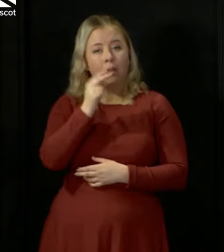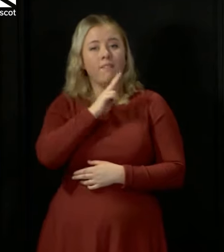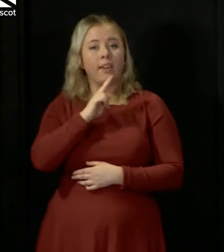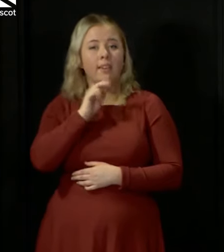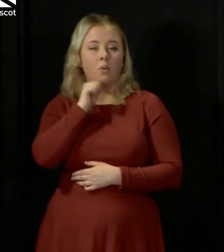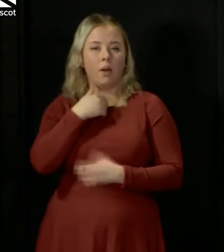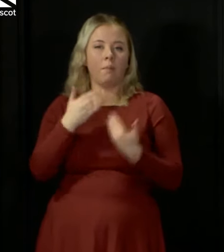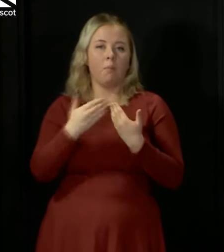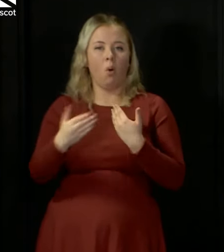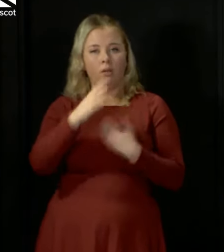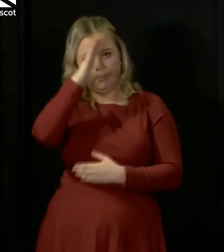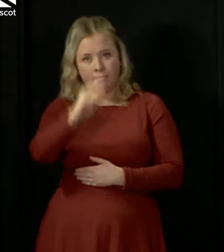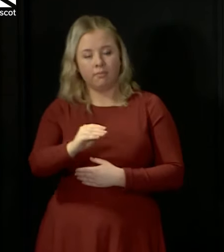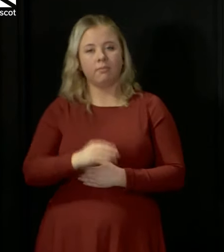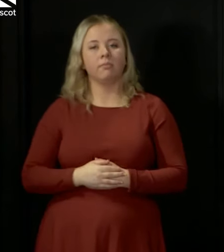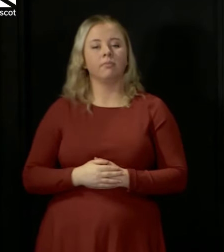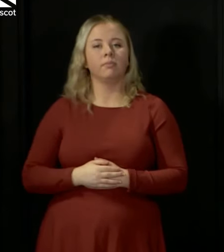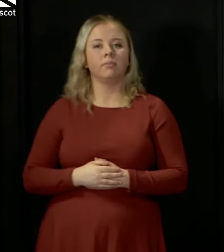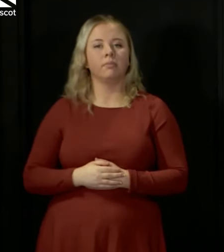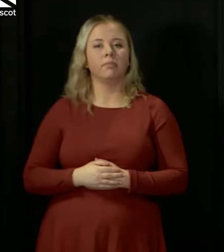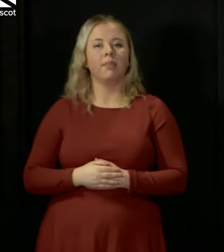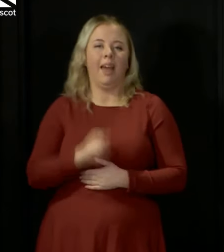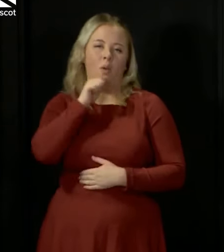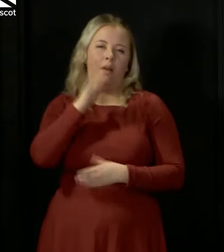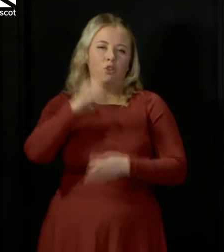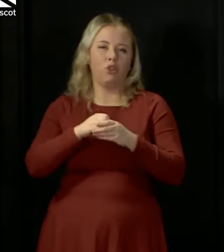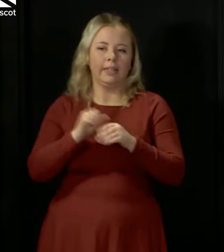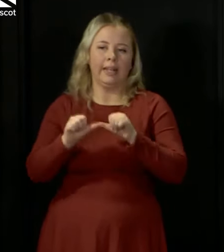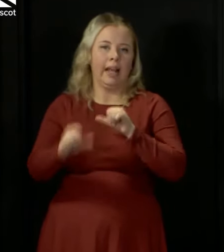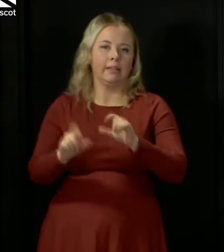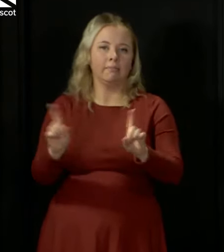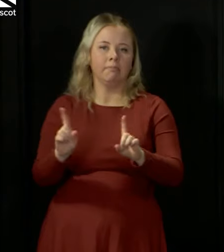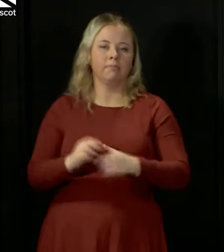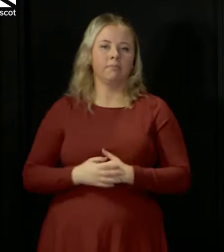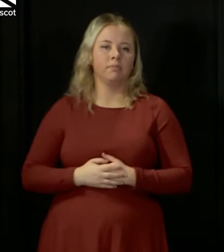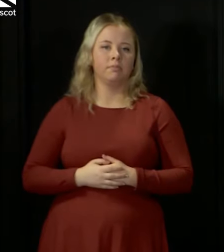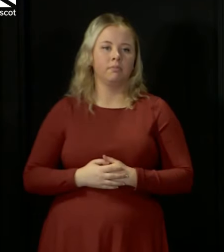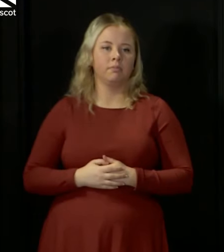of that which will also include what we think the next steps in testing are. Longer term,